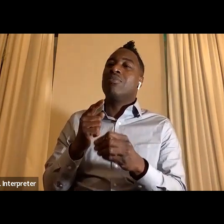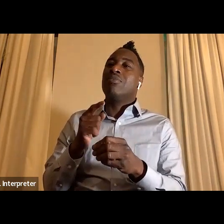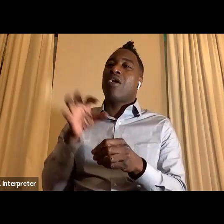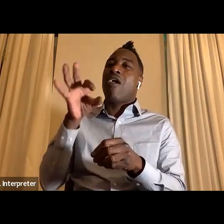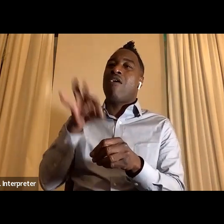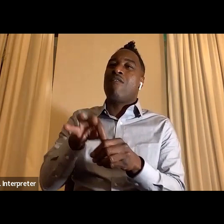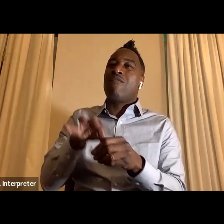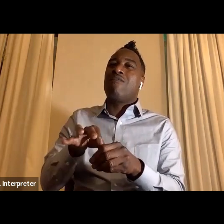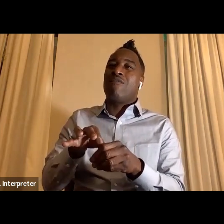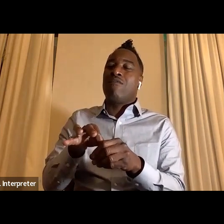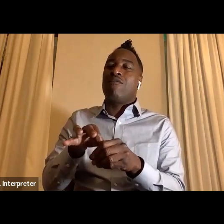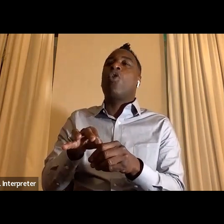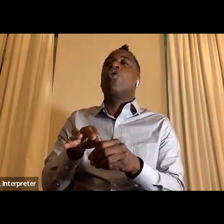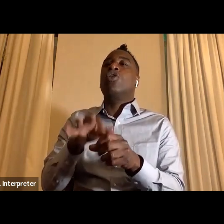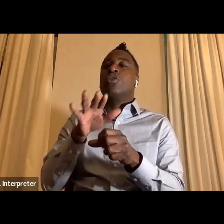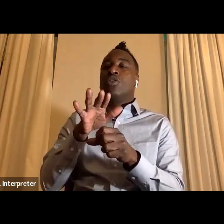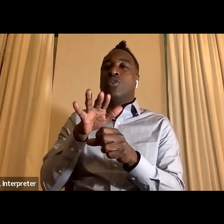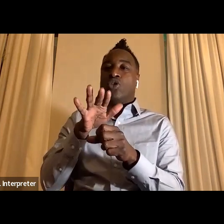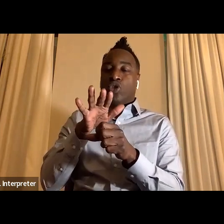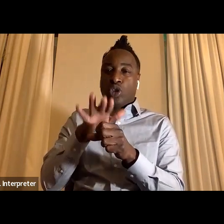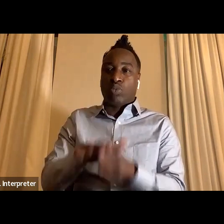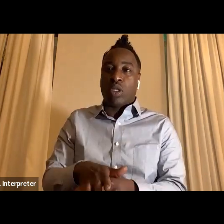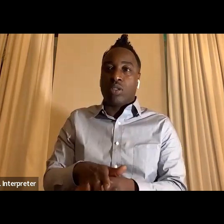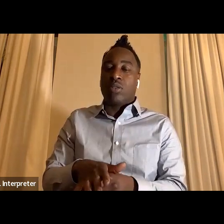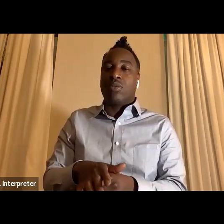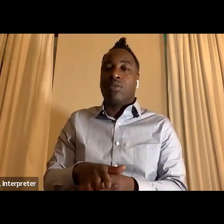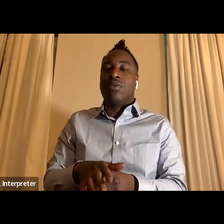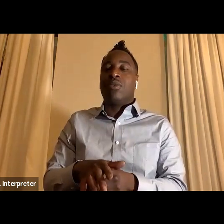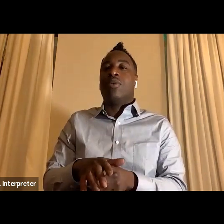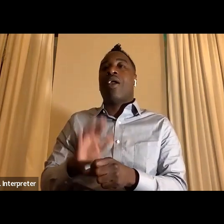And they may not be aware of those things like voter suppression